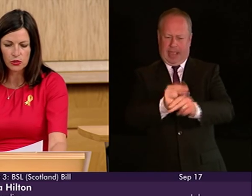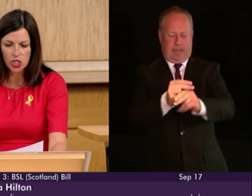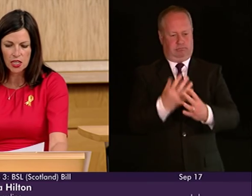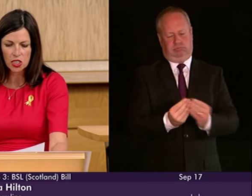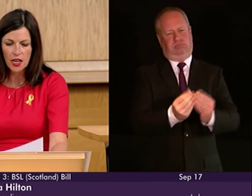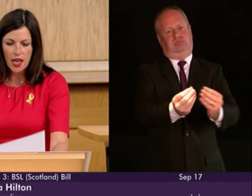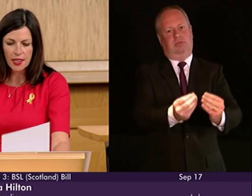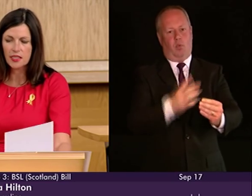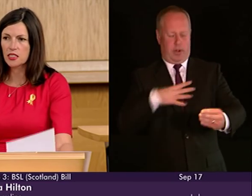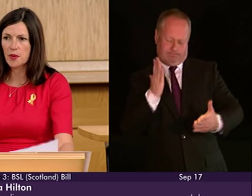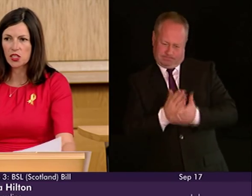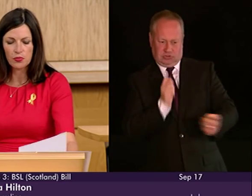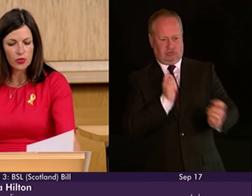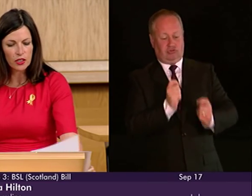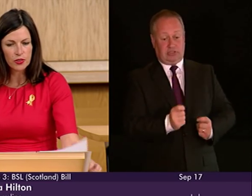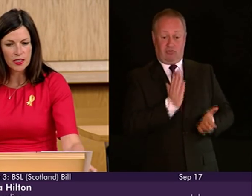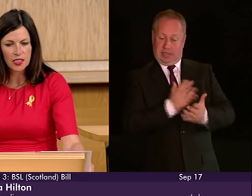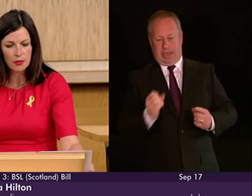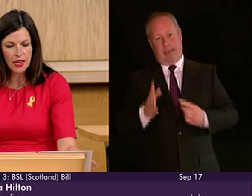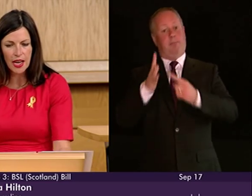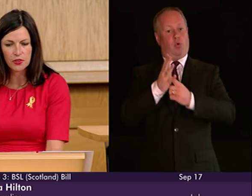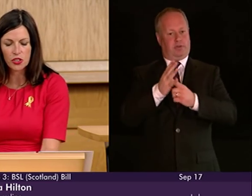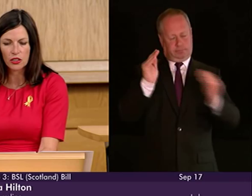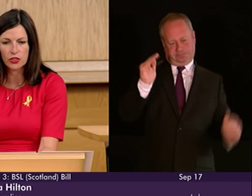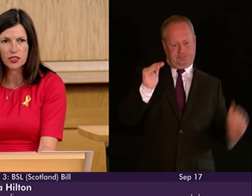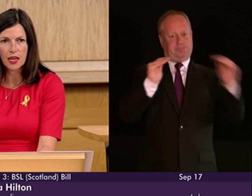deliver real change. That will be especially important in closing the attainment gap.